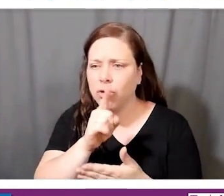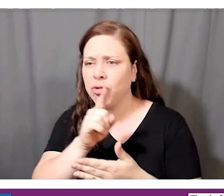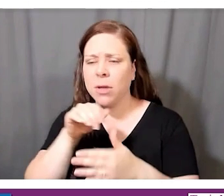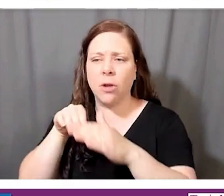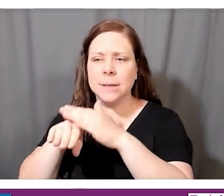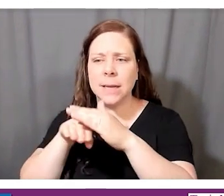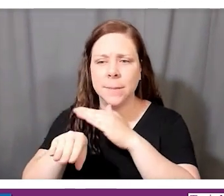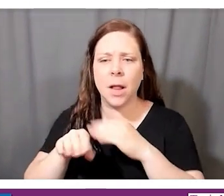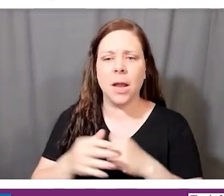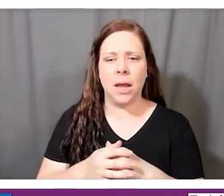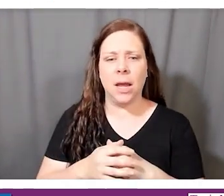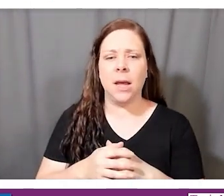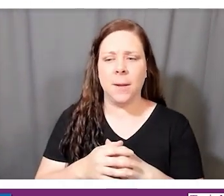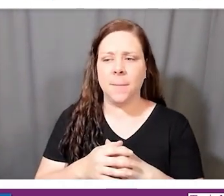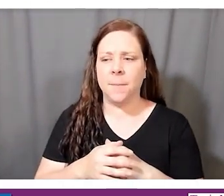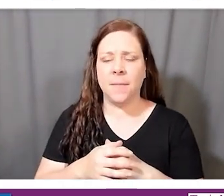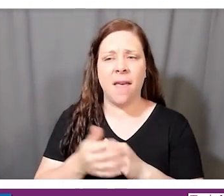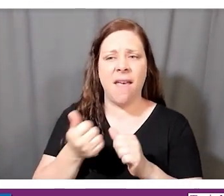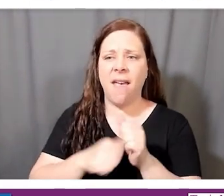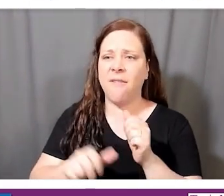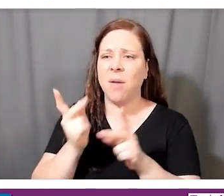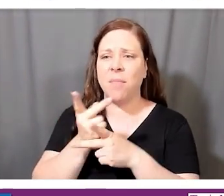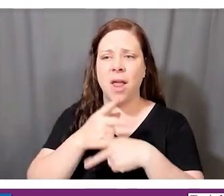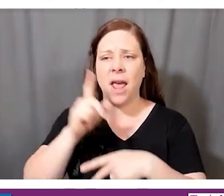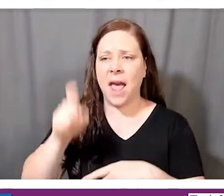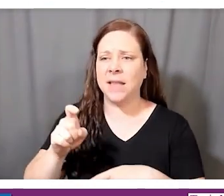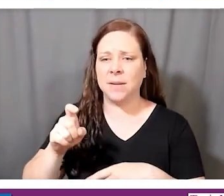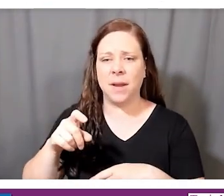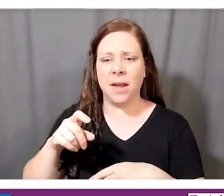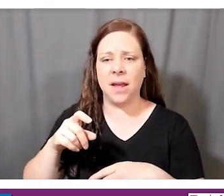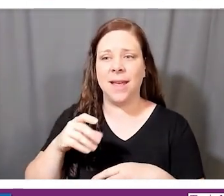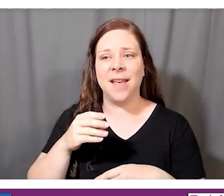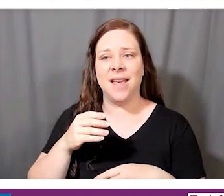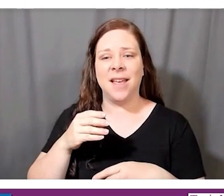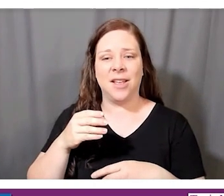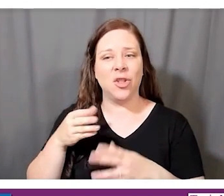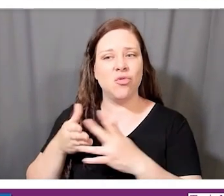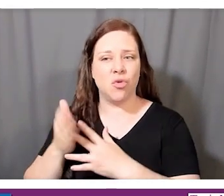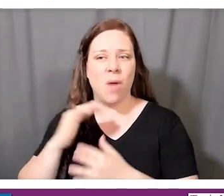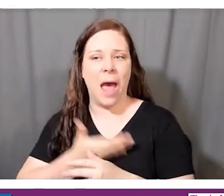They also, every product has to be submitted to our testers to get feedback and critical issues